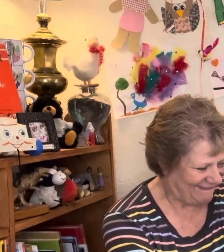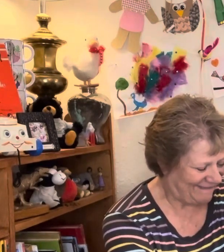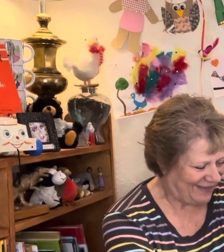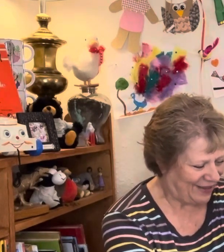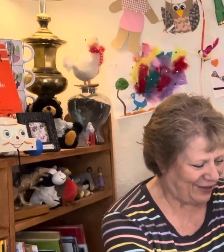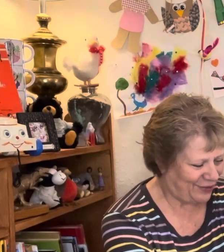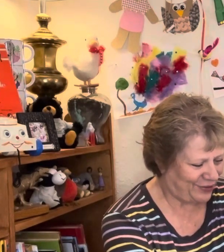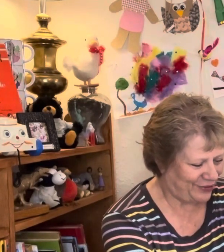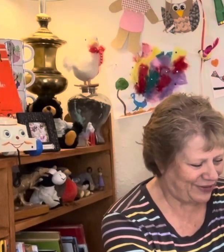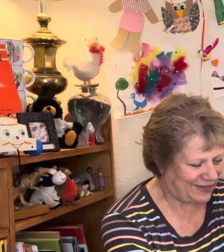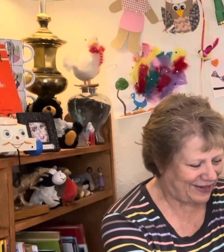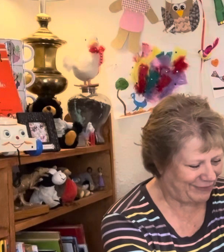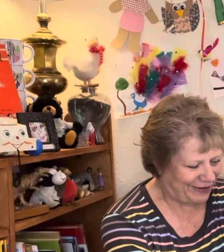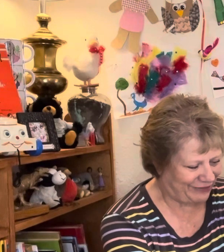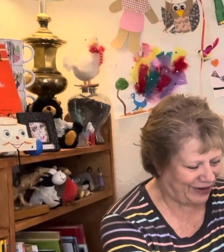You do indeed, my friend.